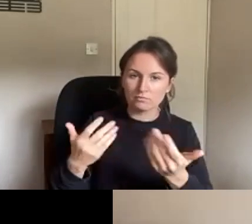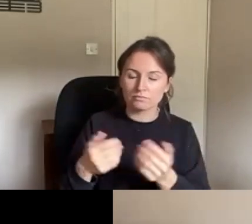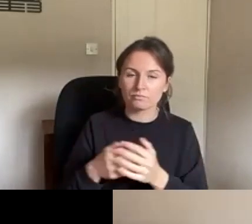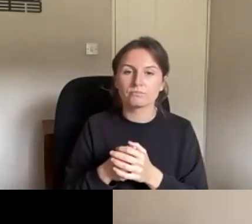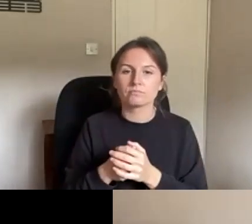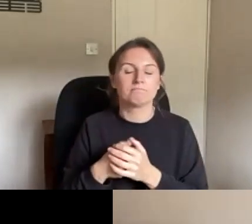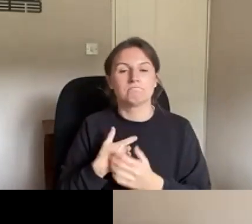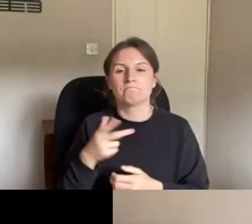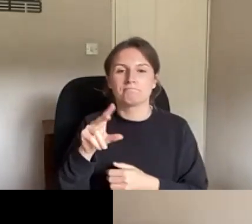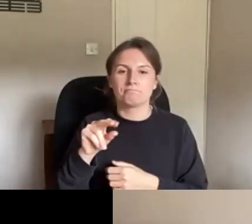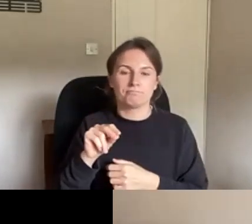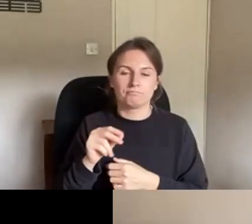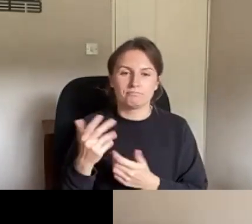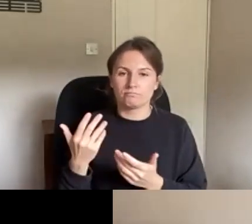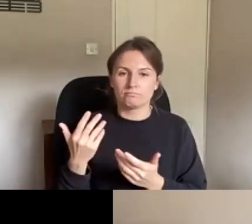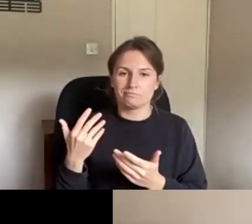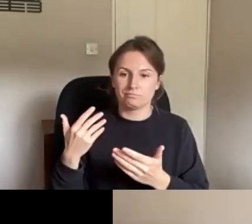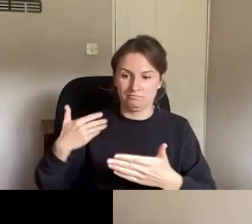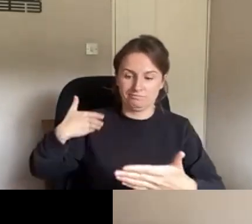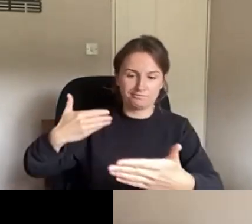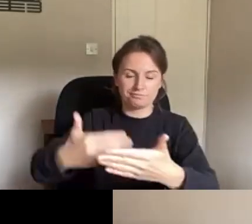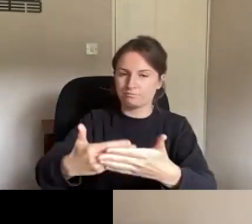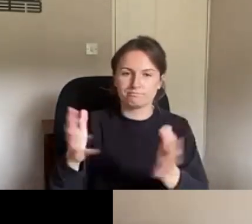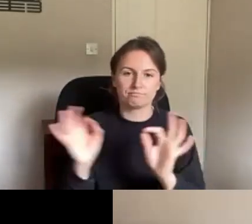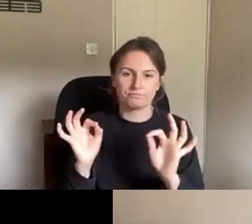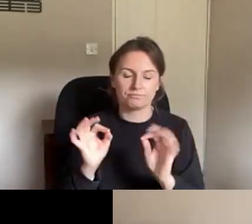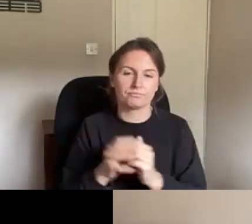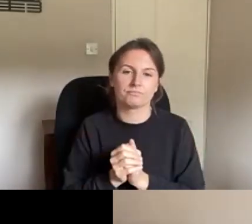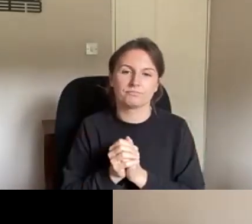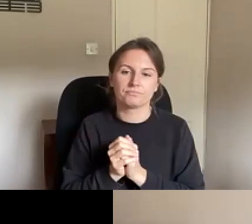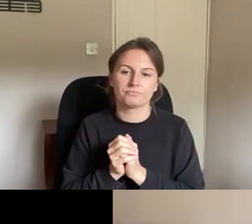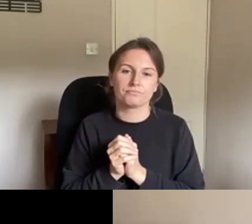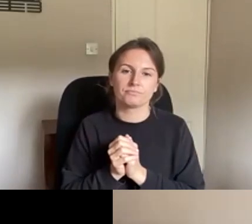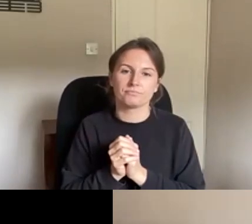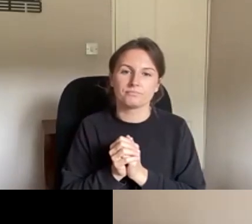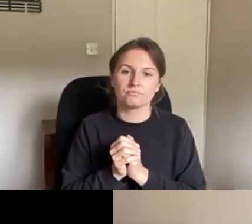No, there is no minimum period as long as it was innovative for you,